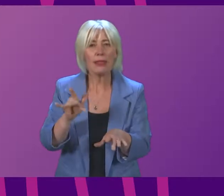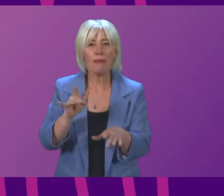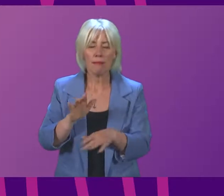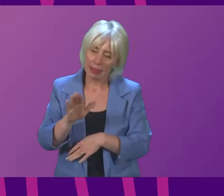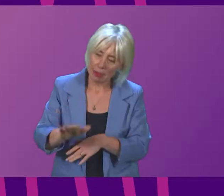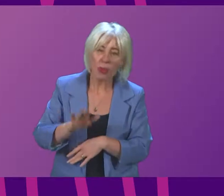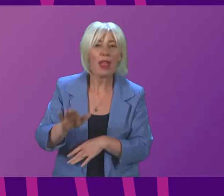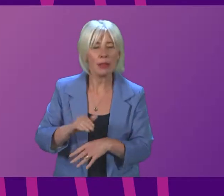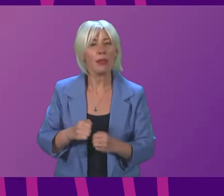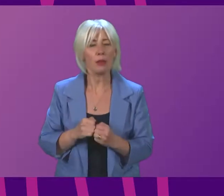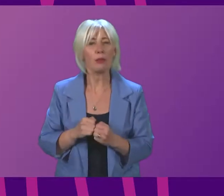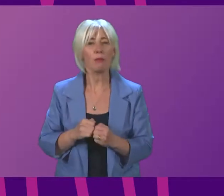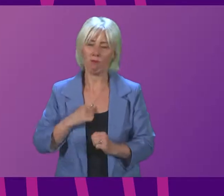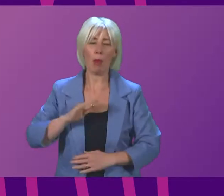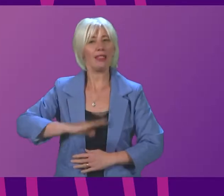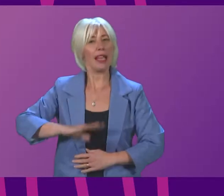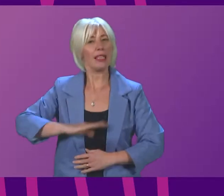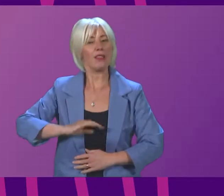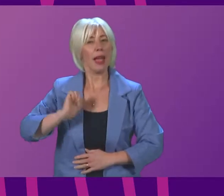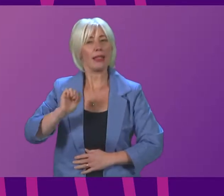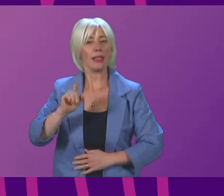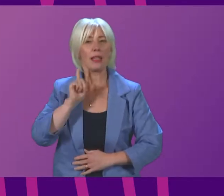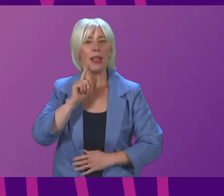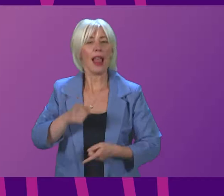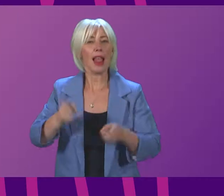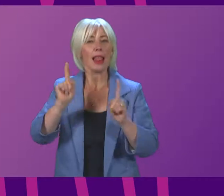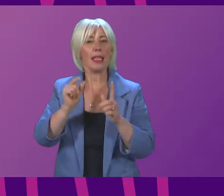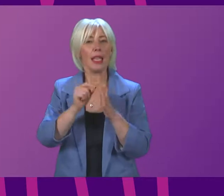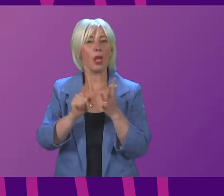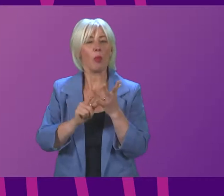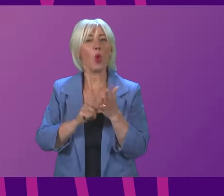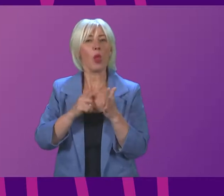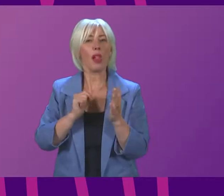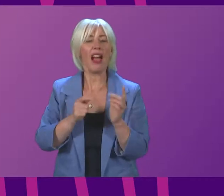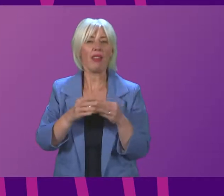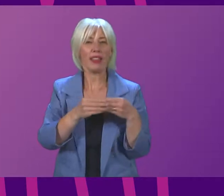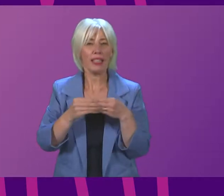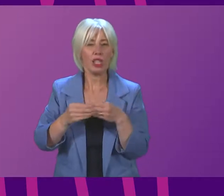I am satisfied that Lady Poole possesses the leadership skills, integrity and deep technical